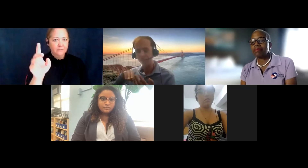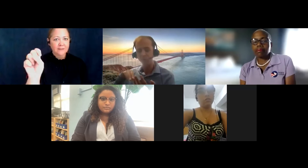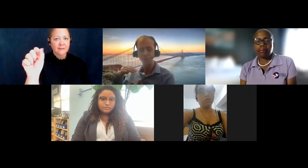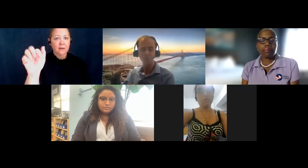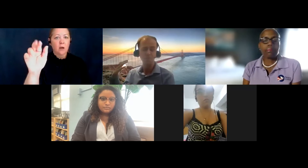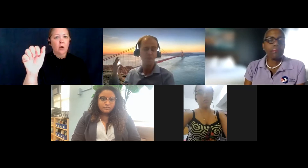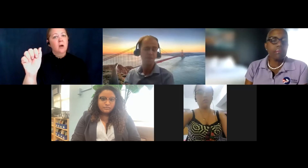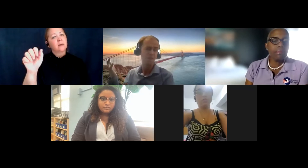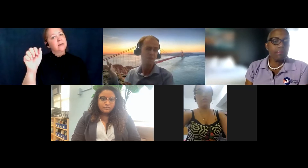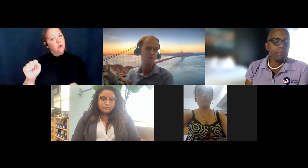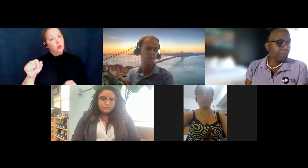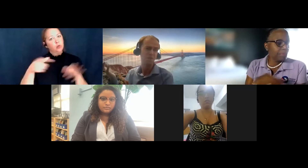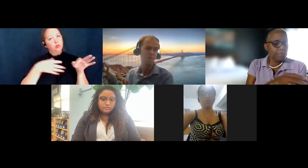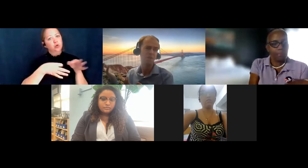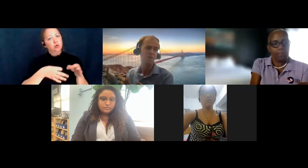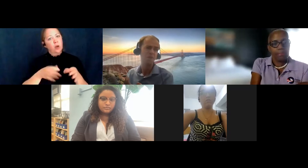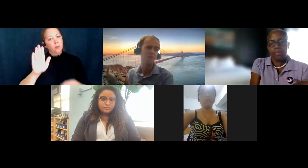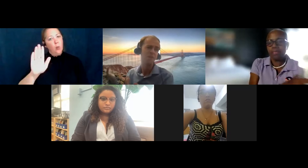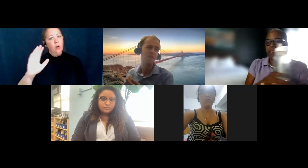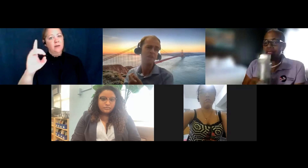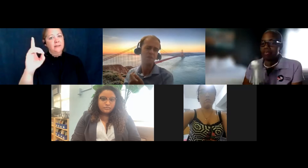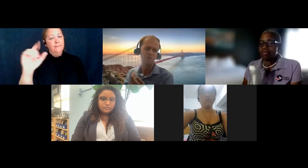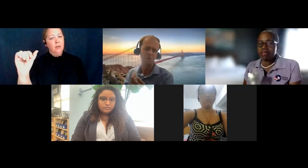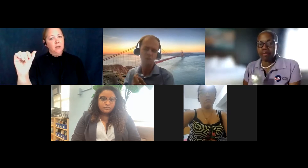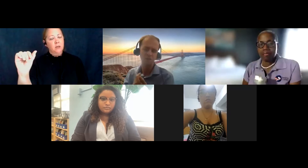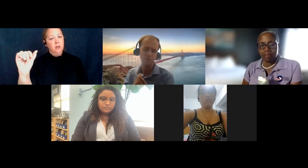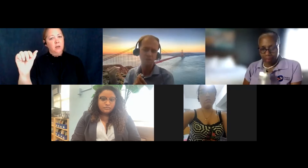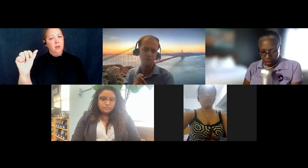what it has meant on your volunteer and interning abroad experiences?